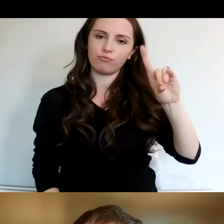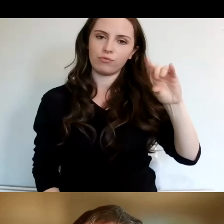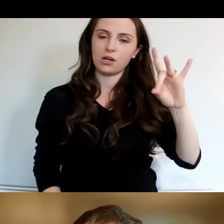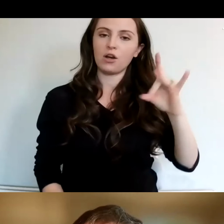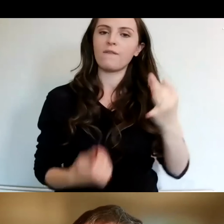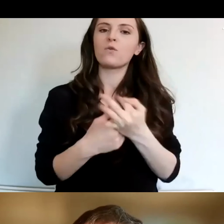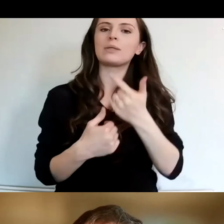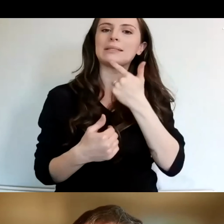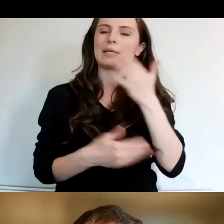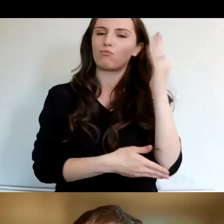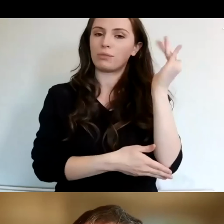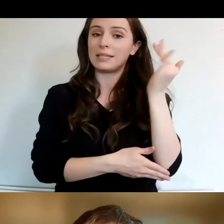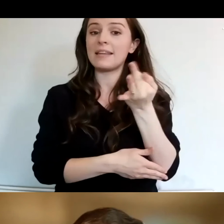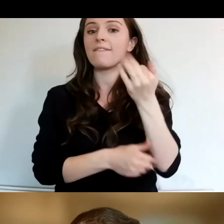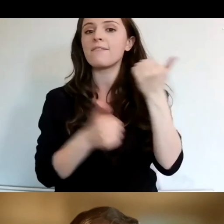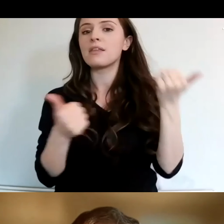and, of course, if you have questions for Léa,